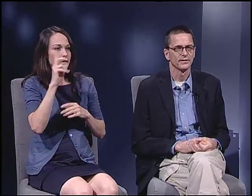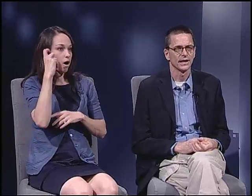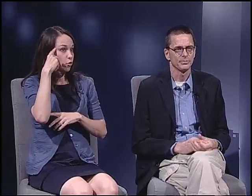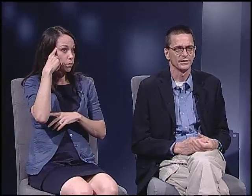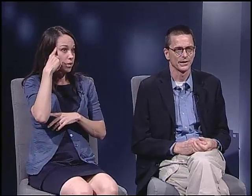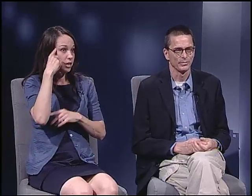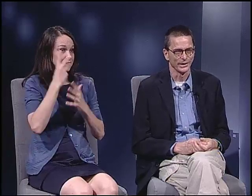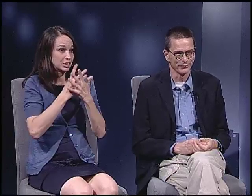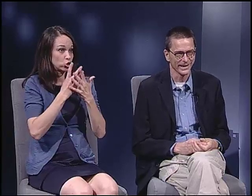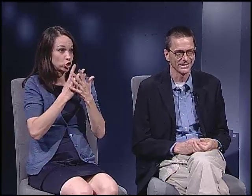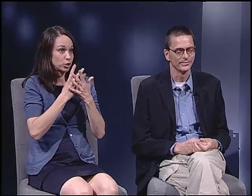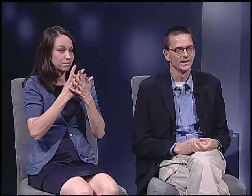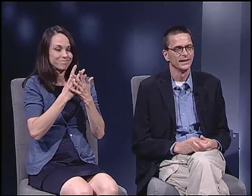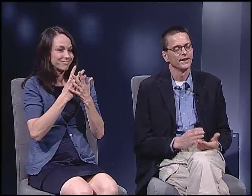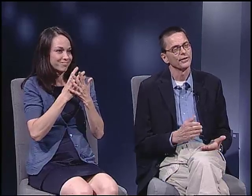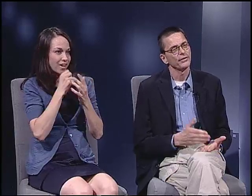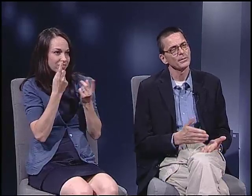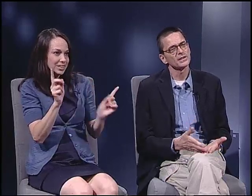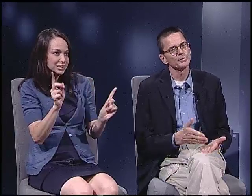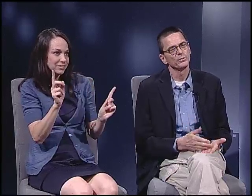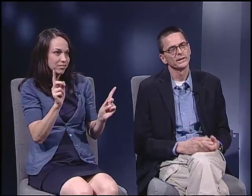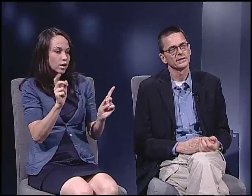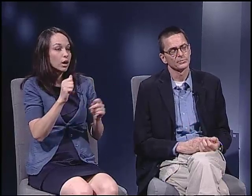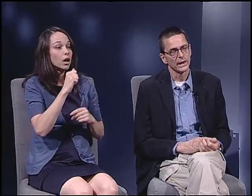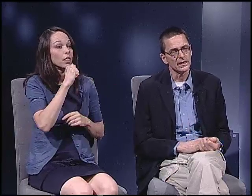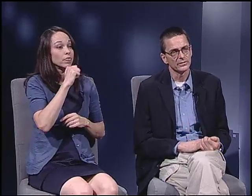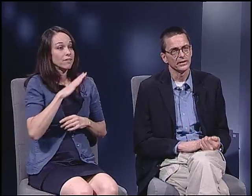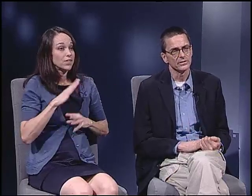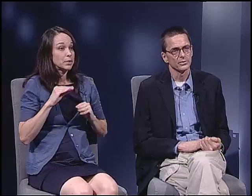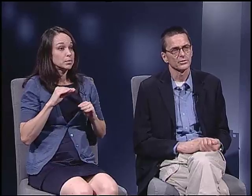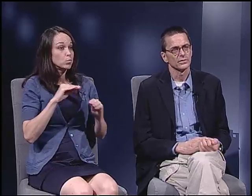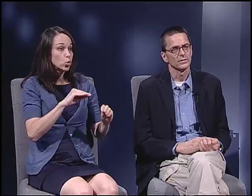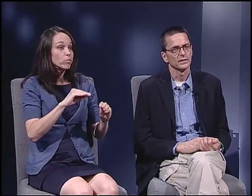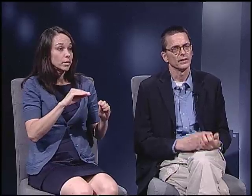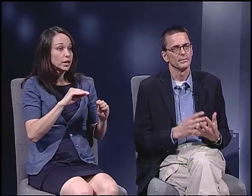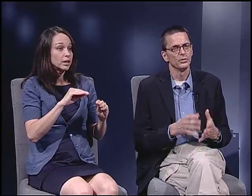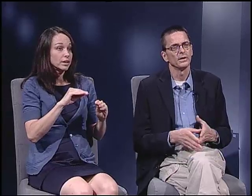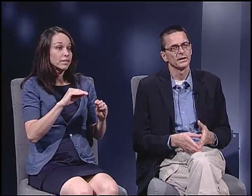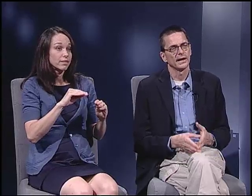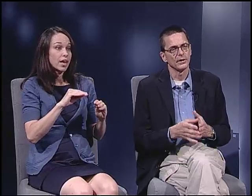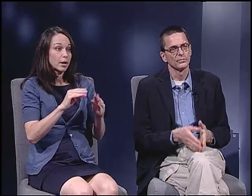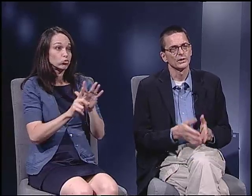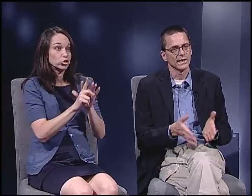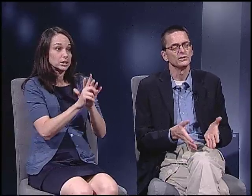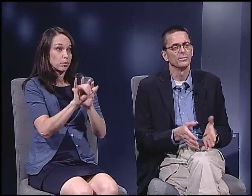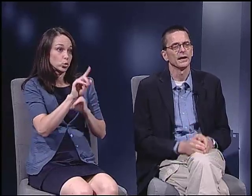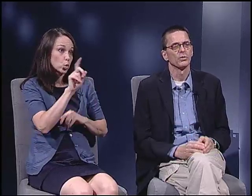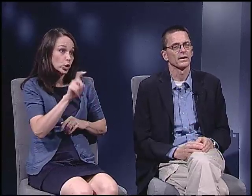have not been terribly effective. The feminist movement that's raised these questions, and the movement out of which I do my work,